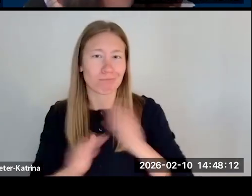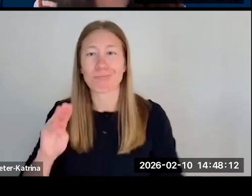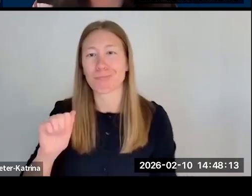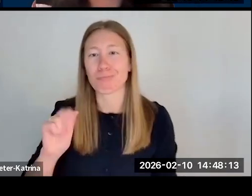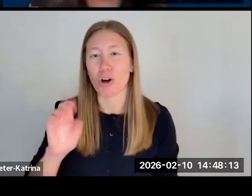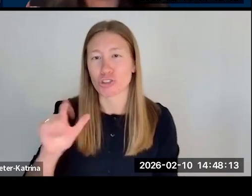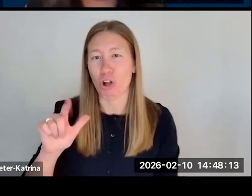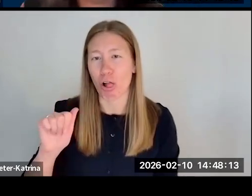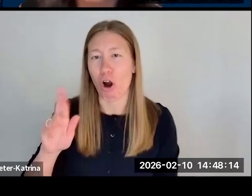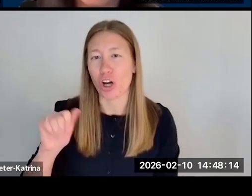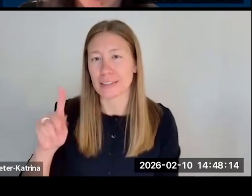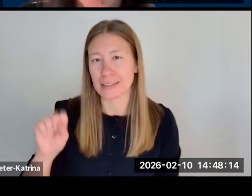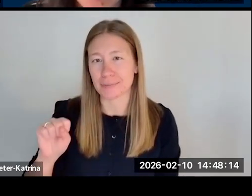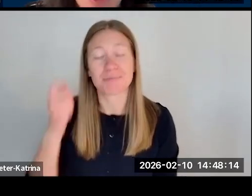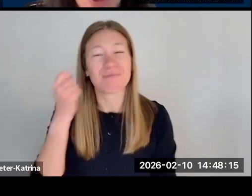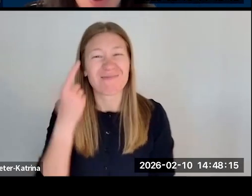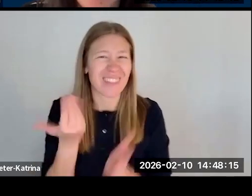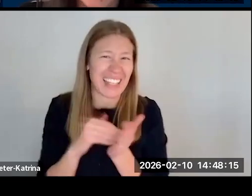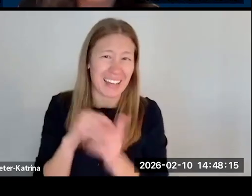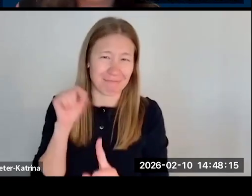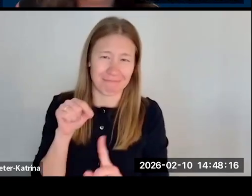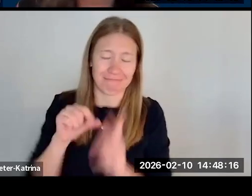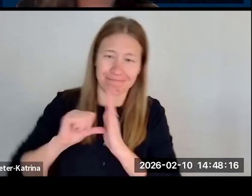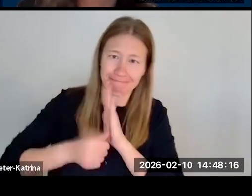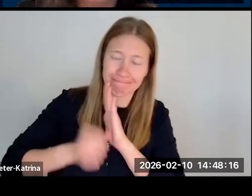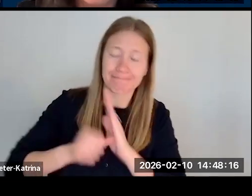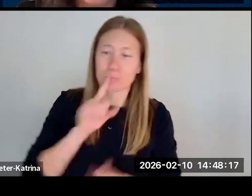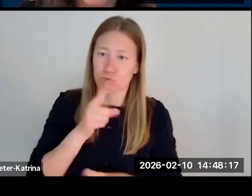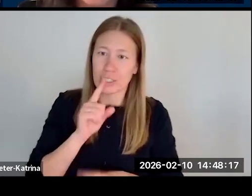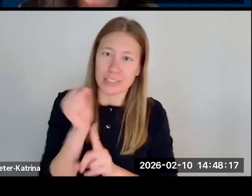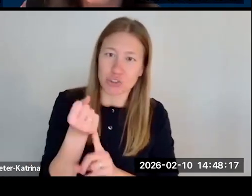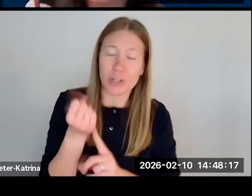but again, in a real situation, maybe I included the image